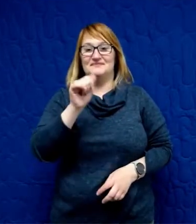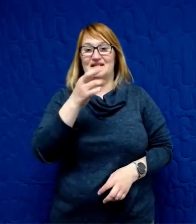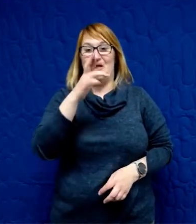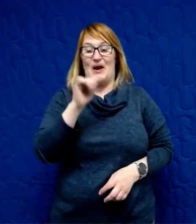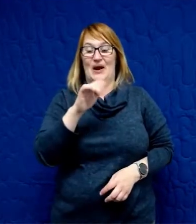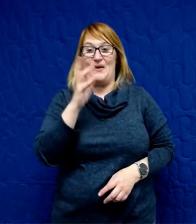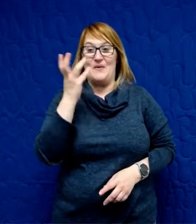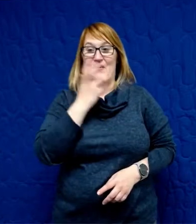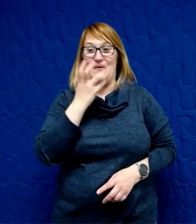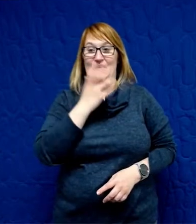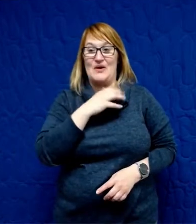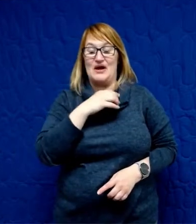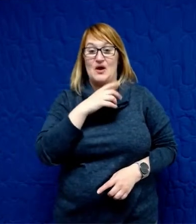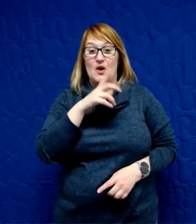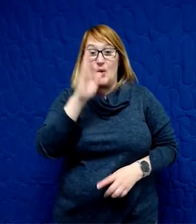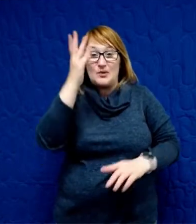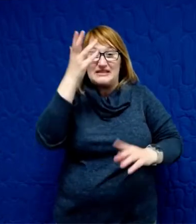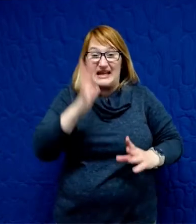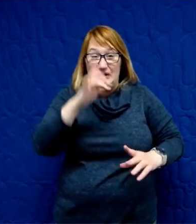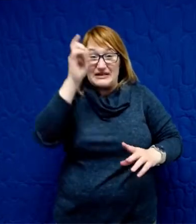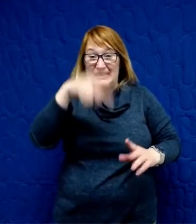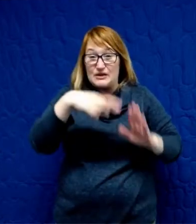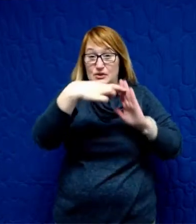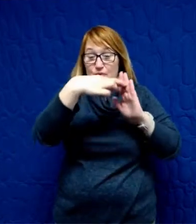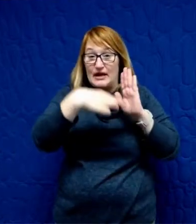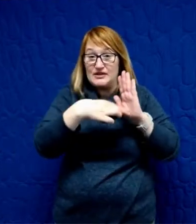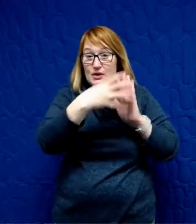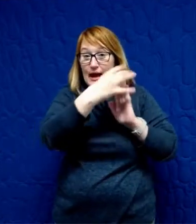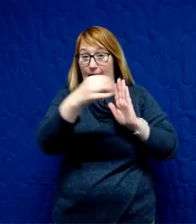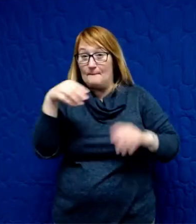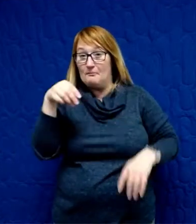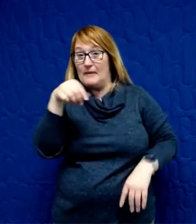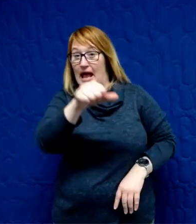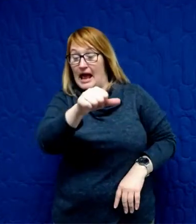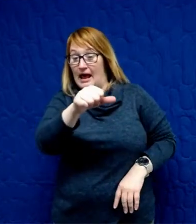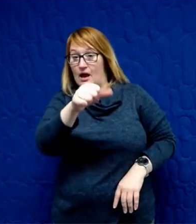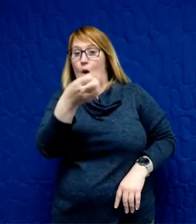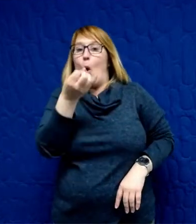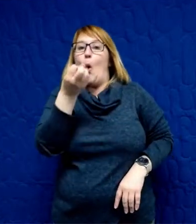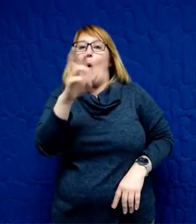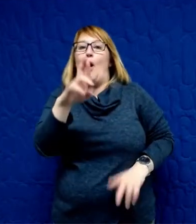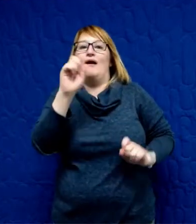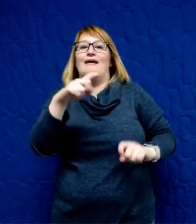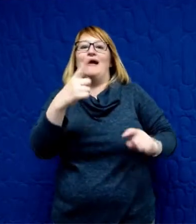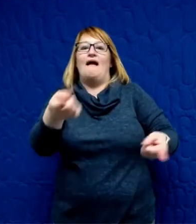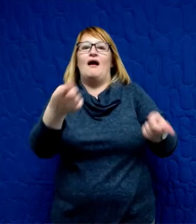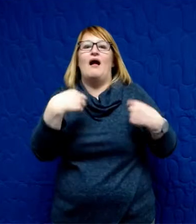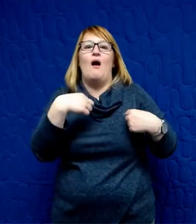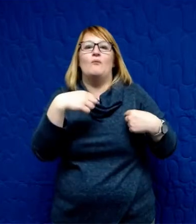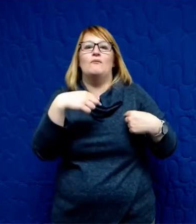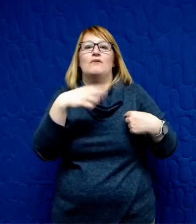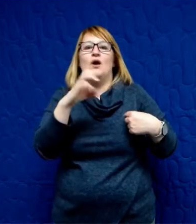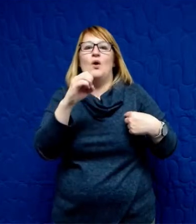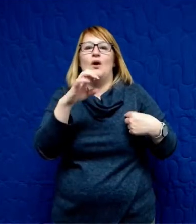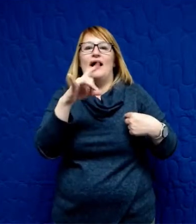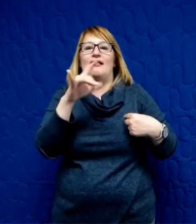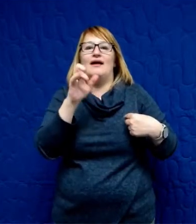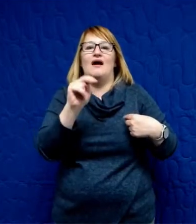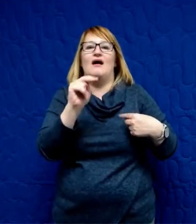"Do presenters need to register and pay or do they get to attend for free?" Well